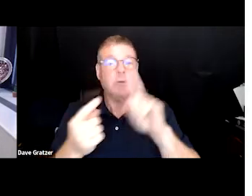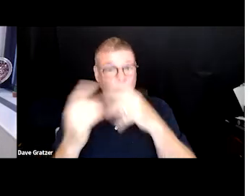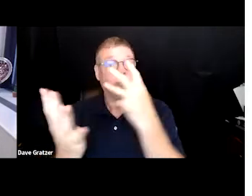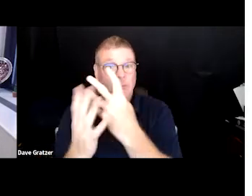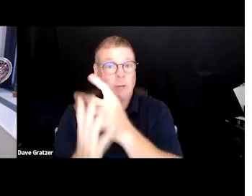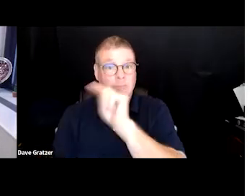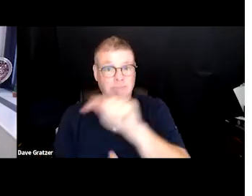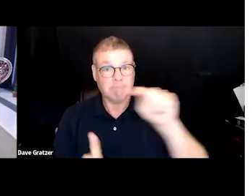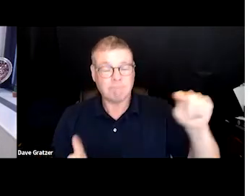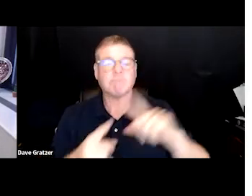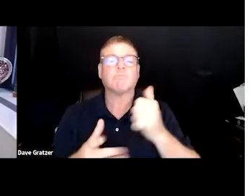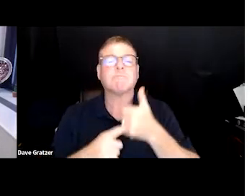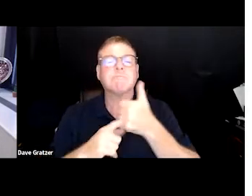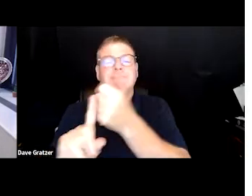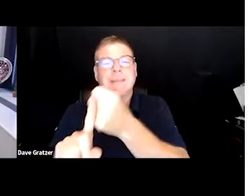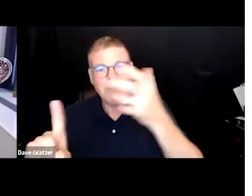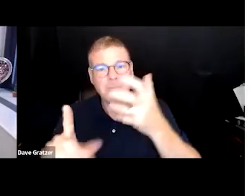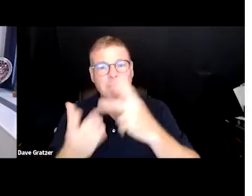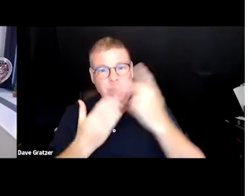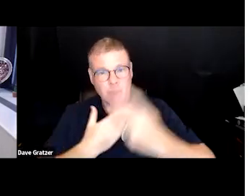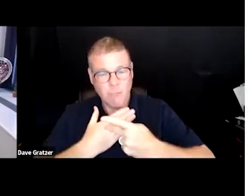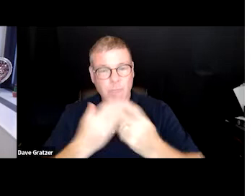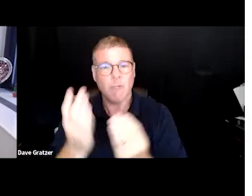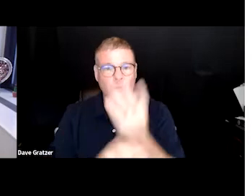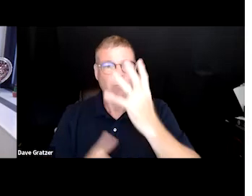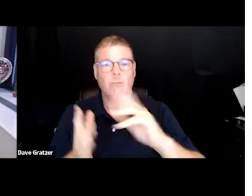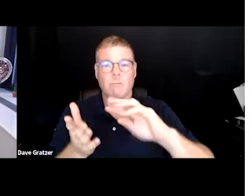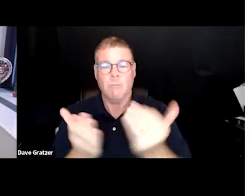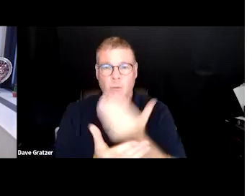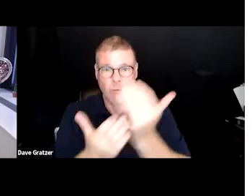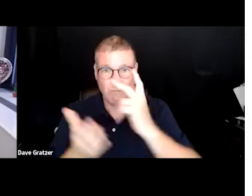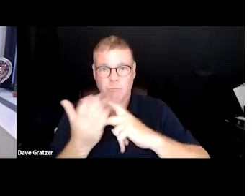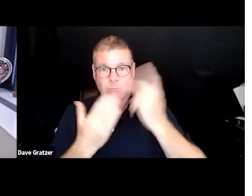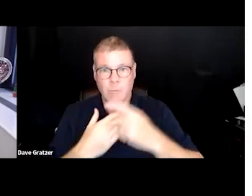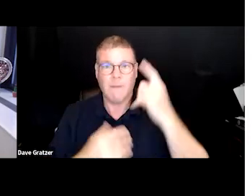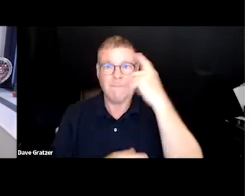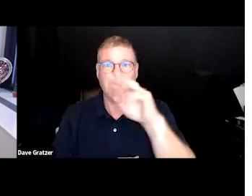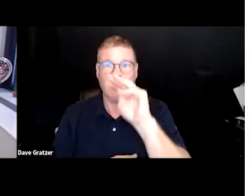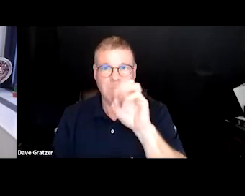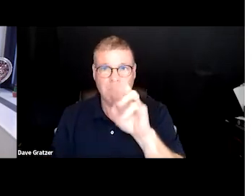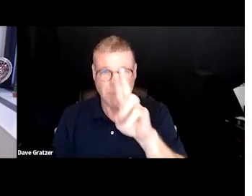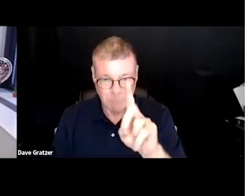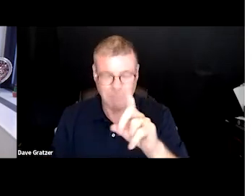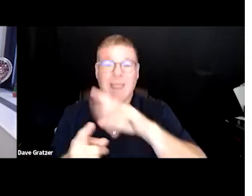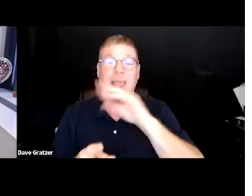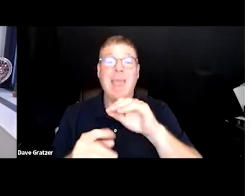to help expand their existing programs or start new programs for medication treatment, both behind bars, as well as helping people